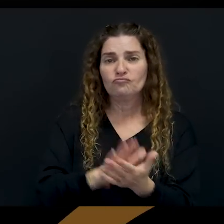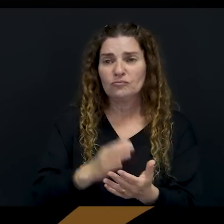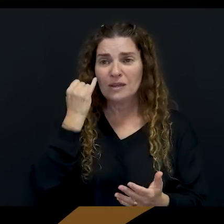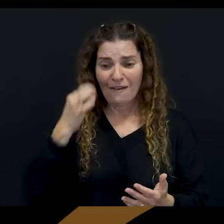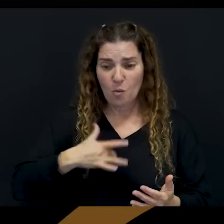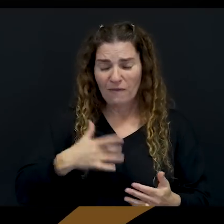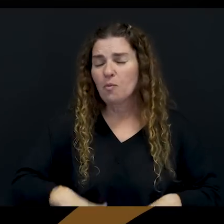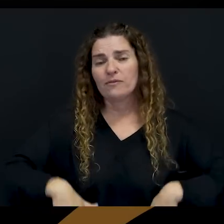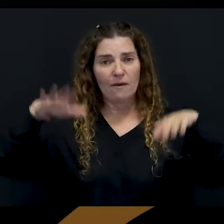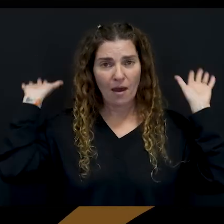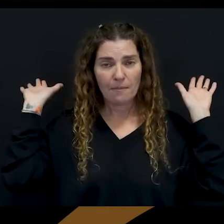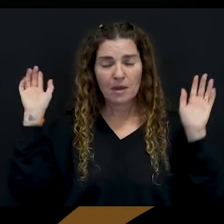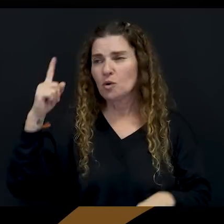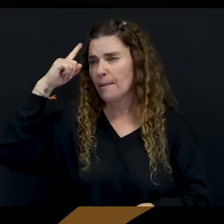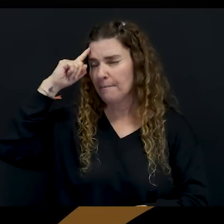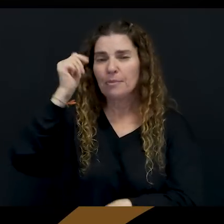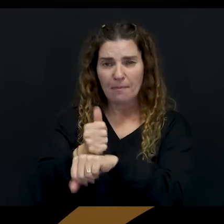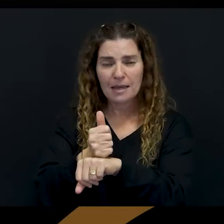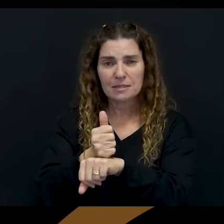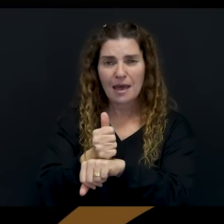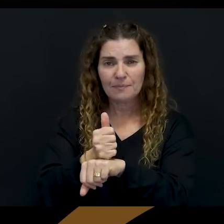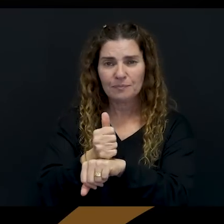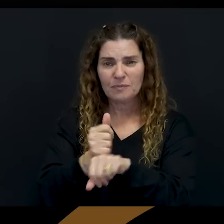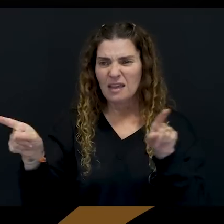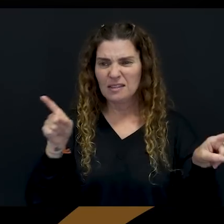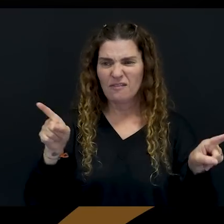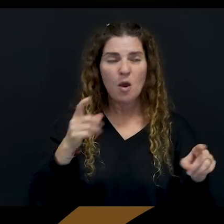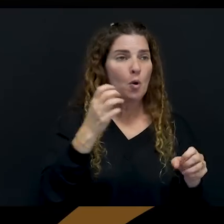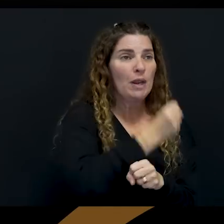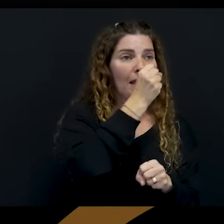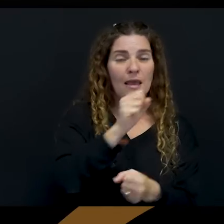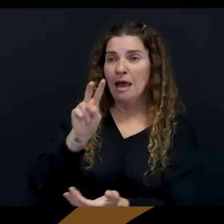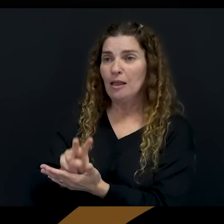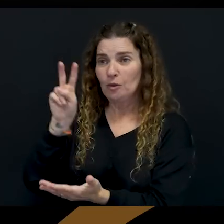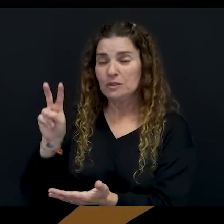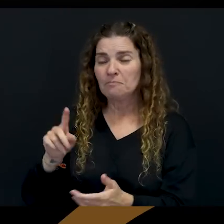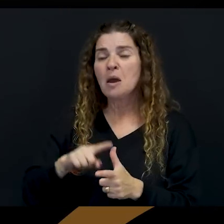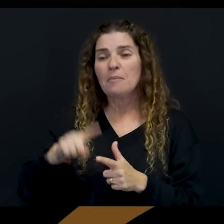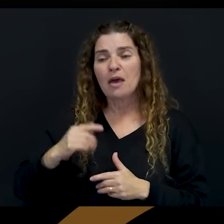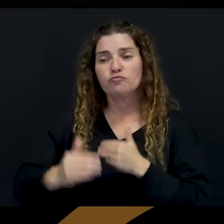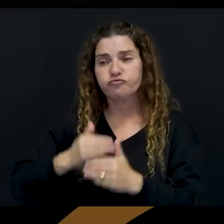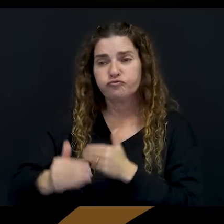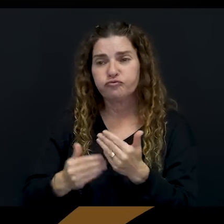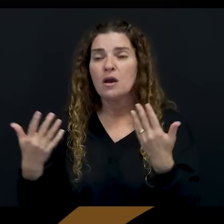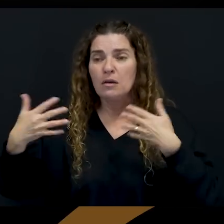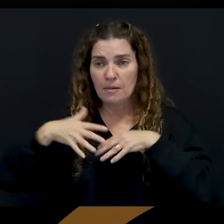Having the right mindset is the difference between winning and losing. As I got older, I was mainstreamed into the public schools